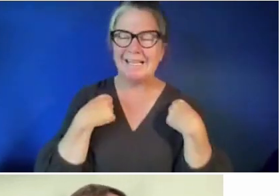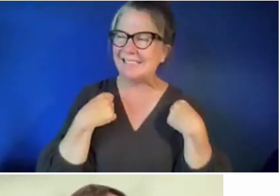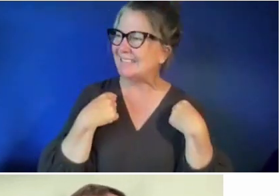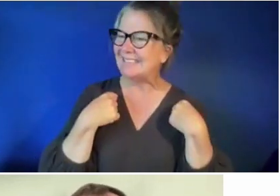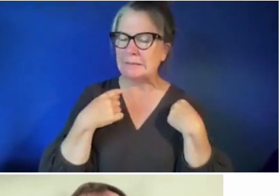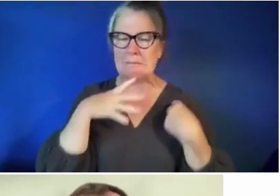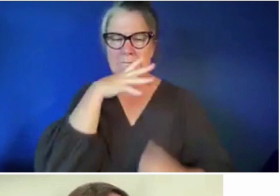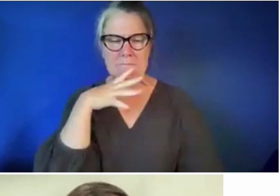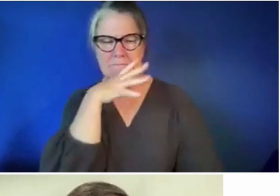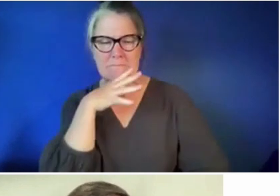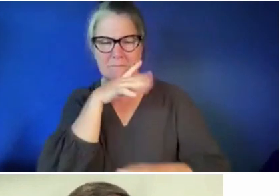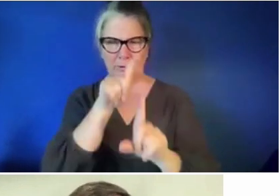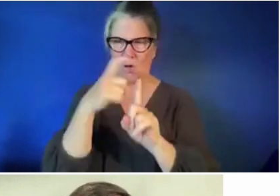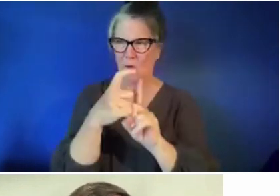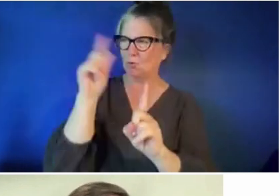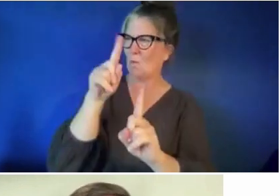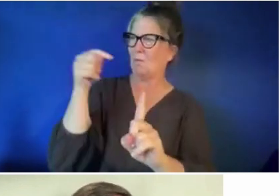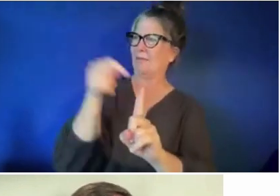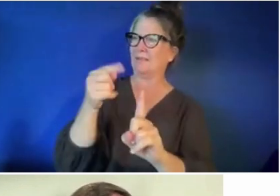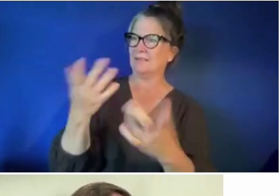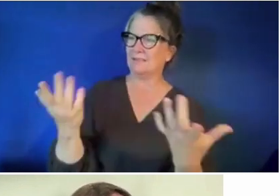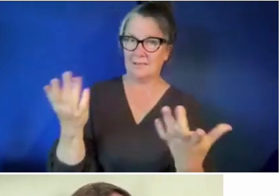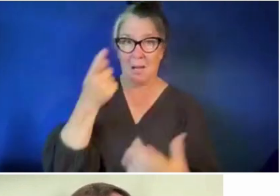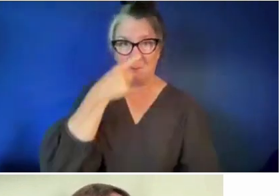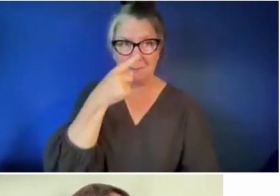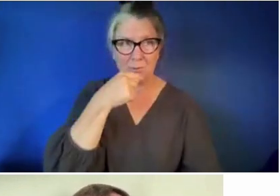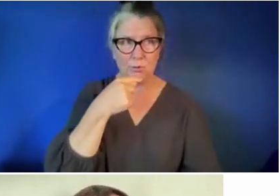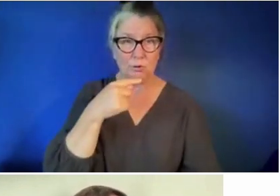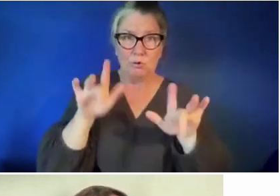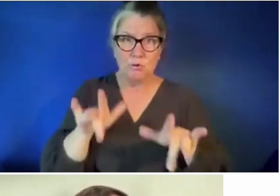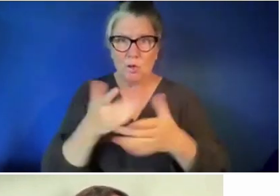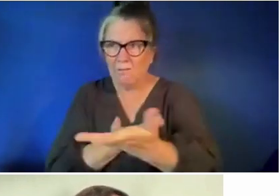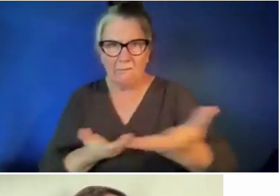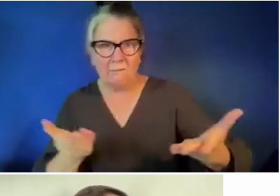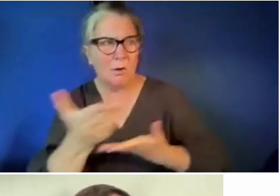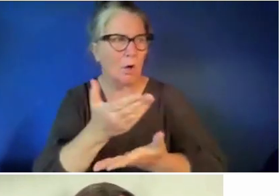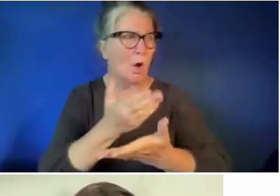when people think they're being held to an expectation, which isn't really true, or when managers maybe aren't fully aware